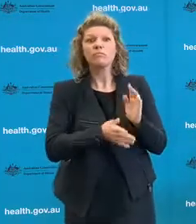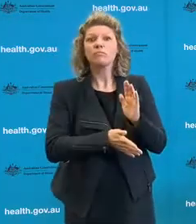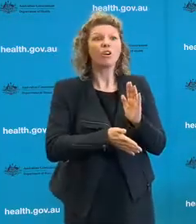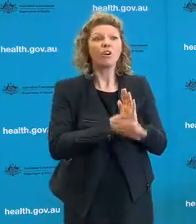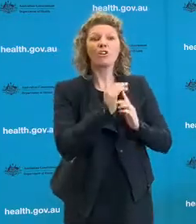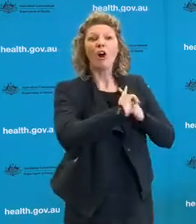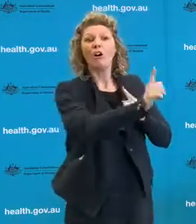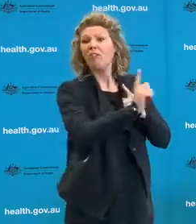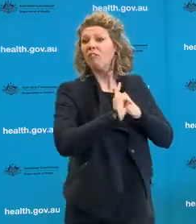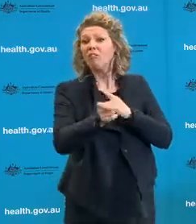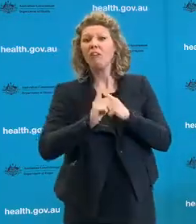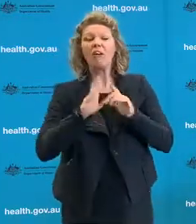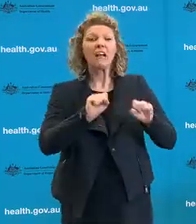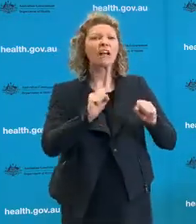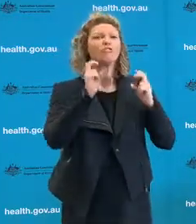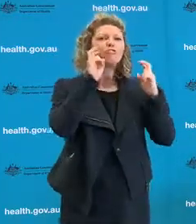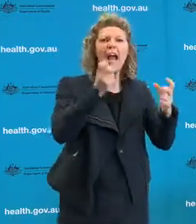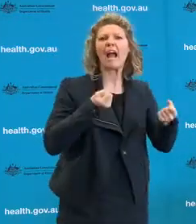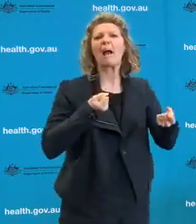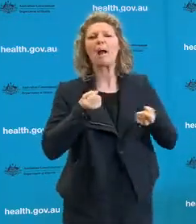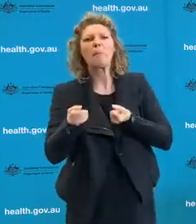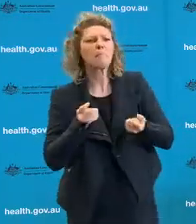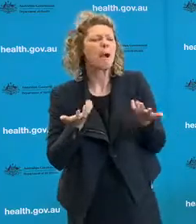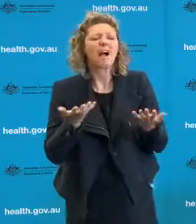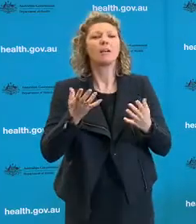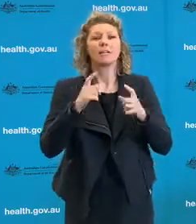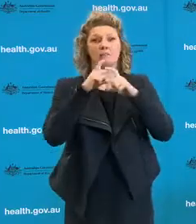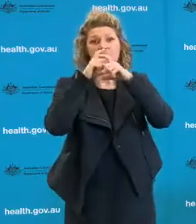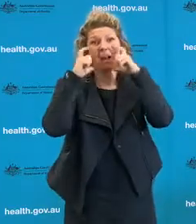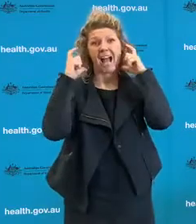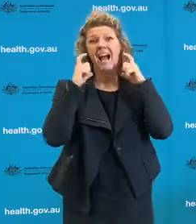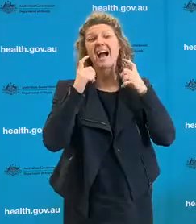those areas. It's very hard to find a park in most of the beaches in Sydney so